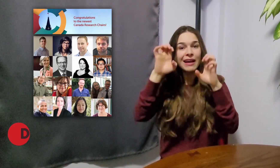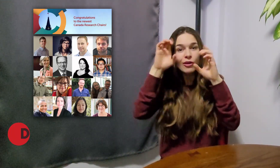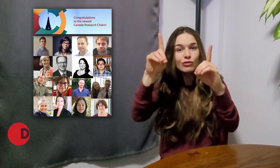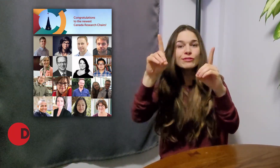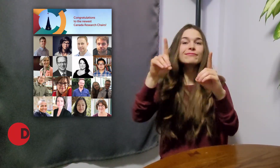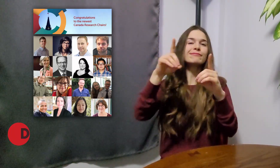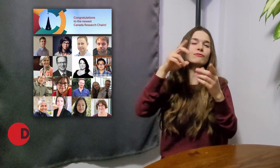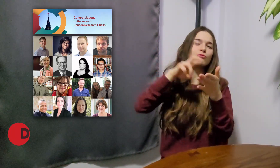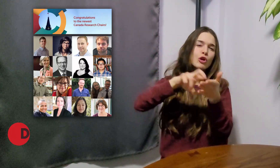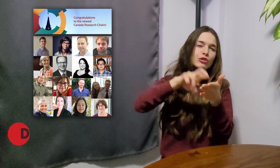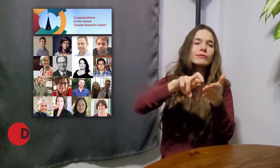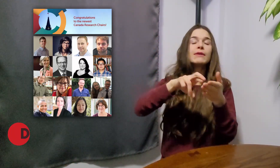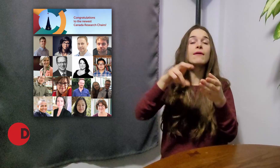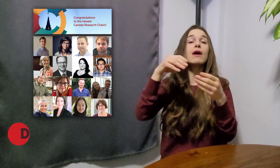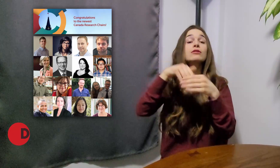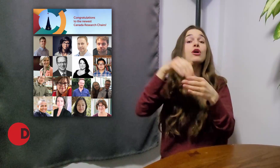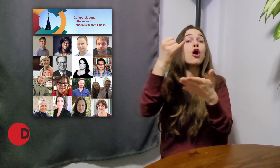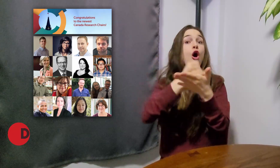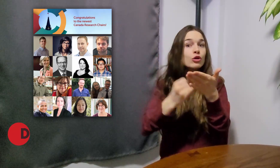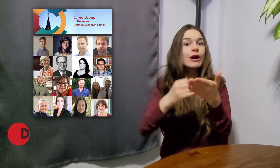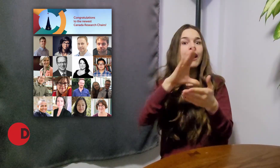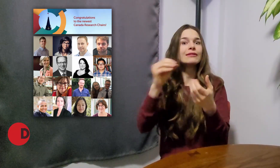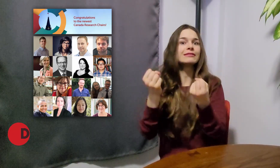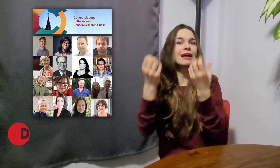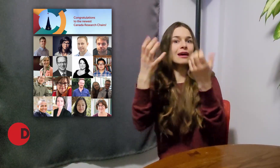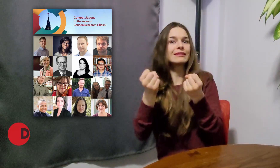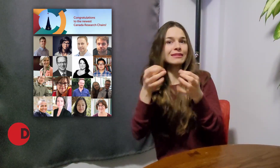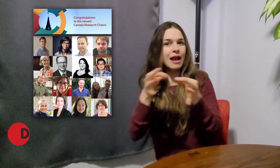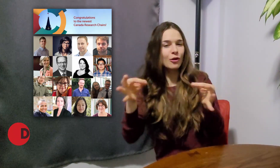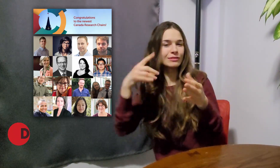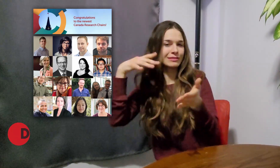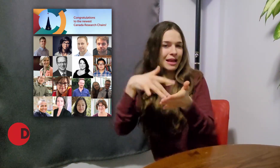research and education in the Arts and sign language studies.